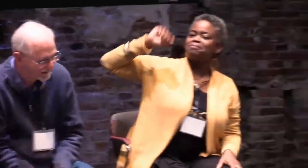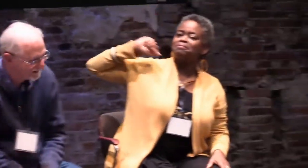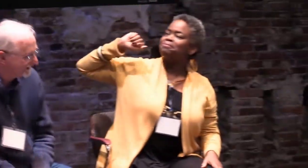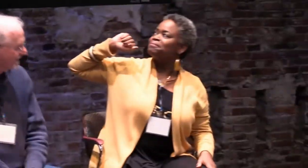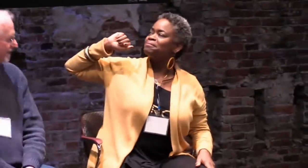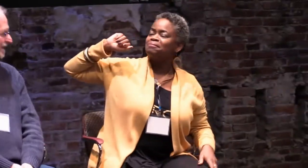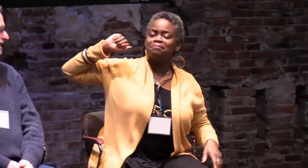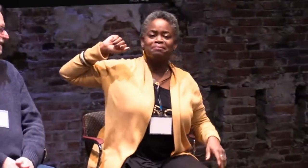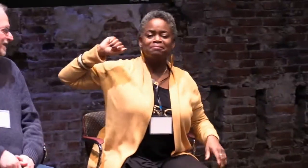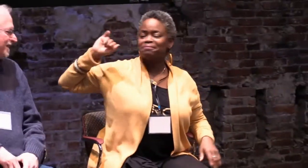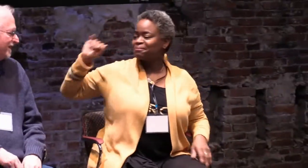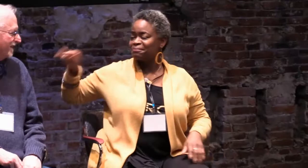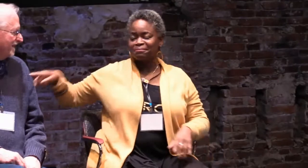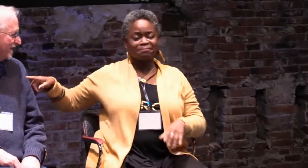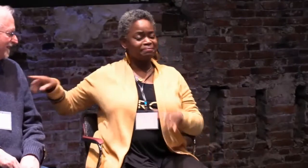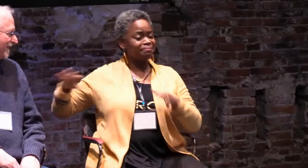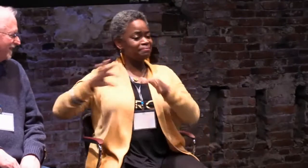[Additional Translator] I have to say this.